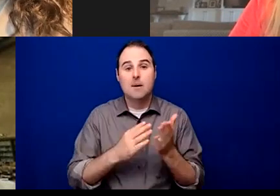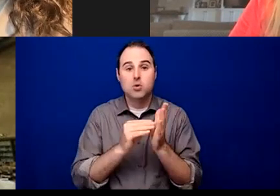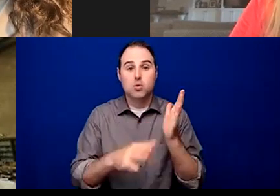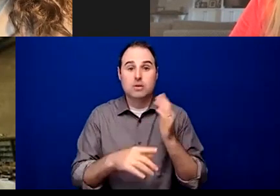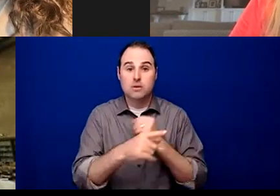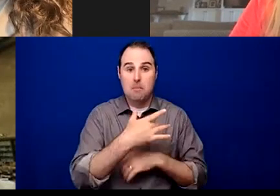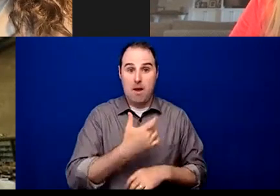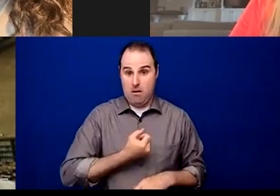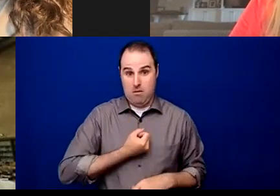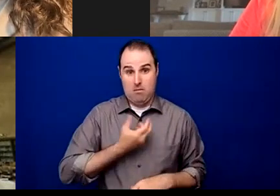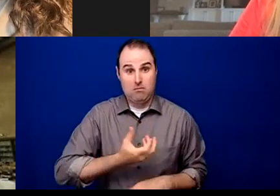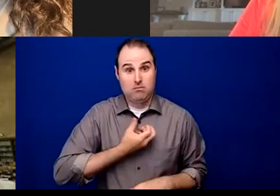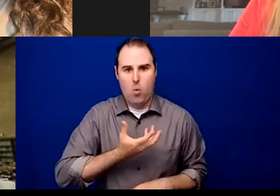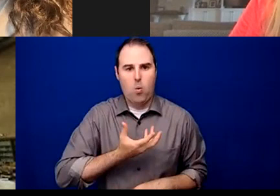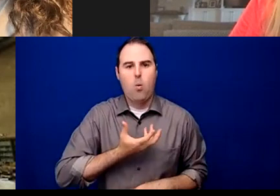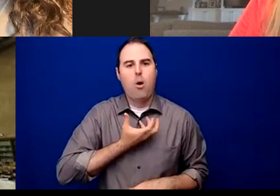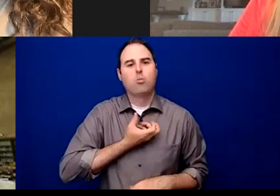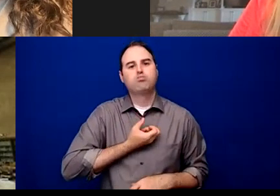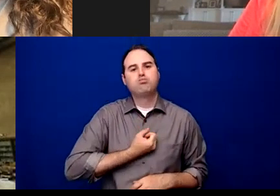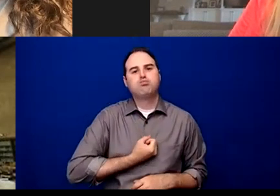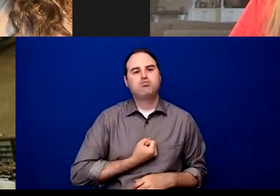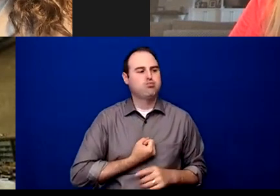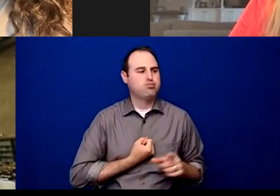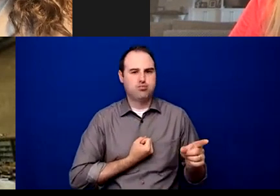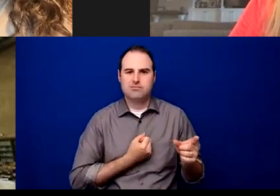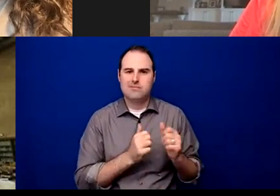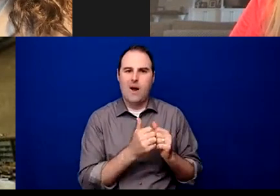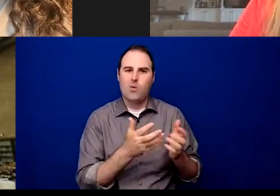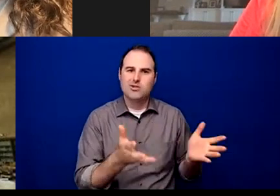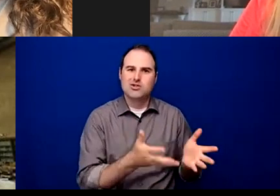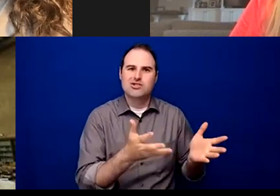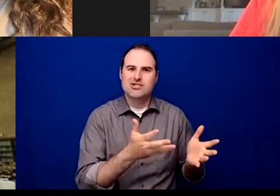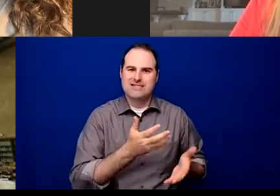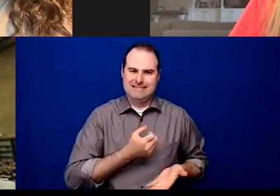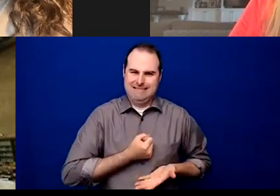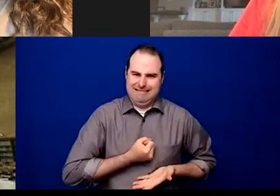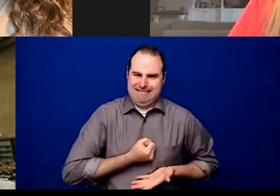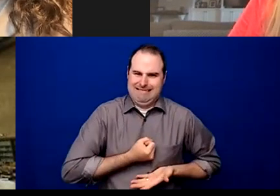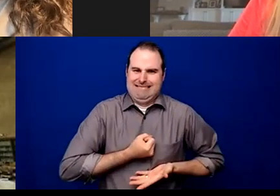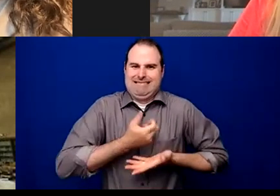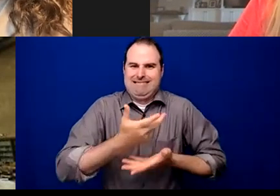that are in clubs or SGA or whatnot. Great. And Shane, what about in your group?